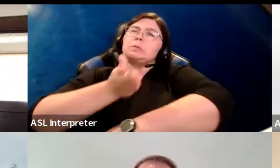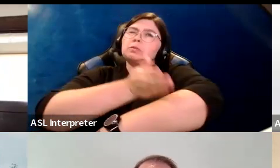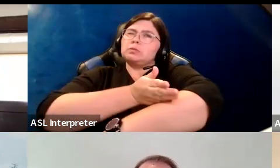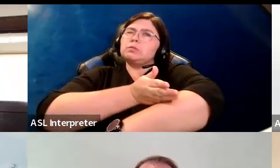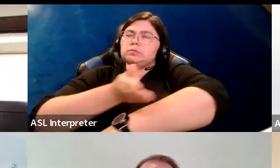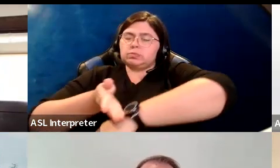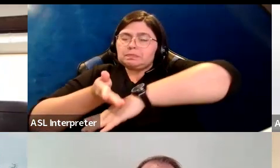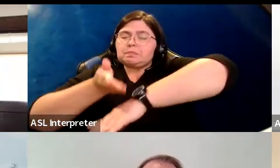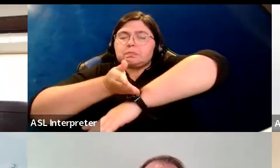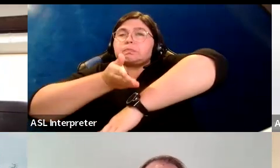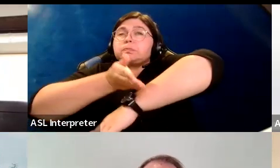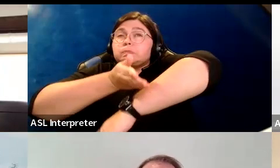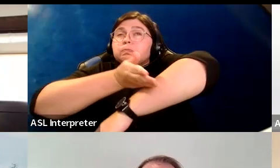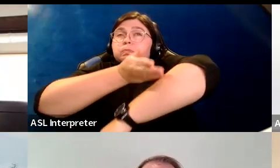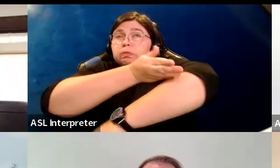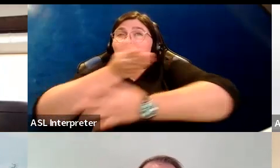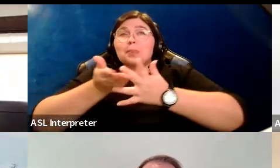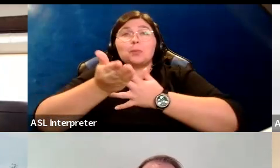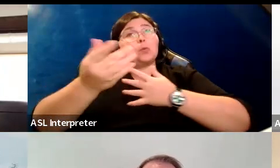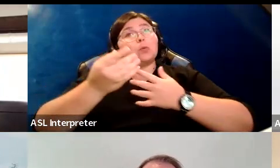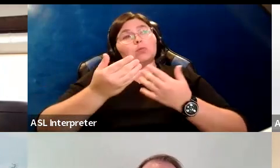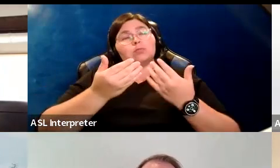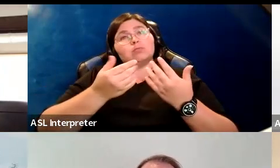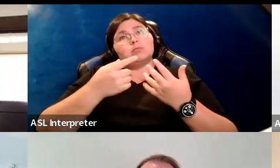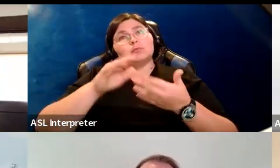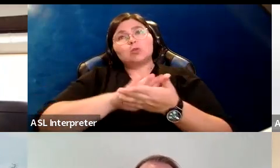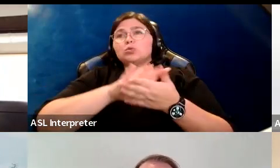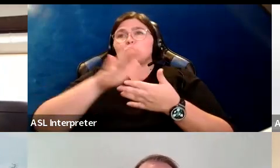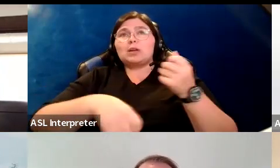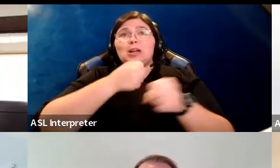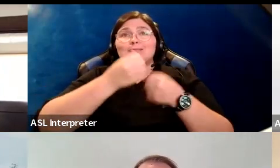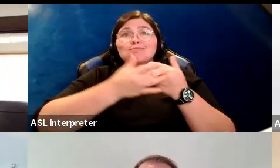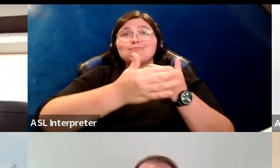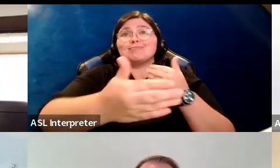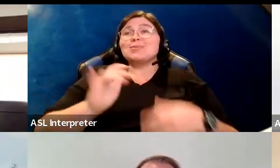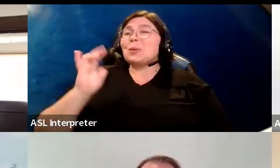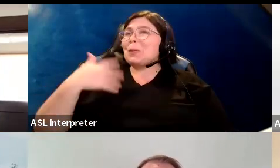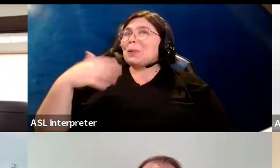for this next school year. That's exciting.